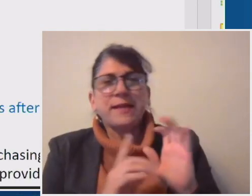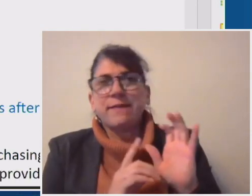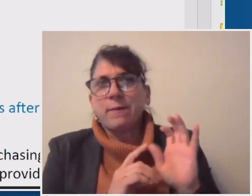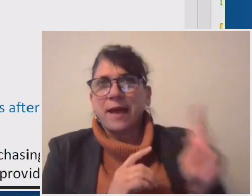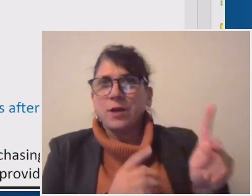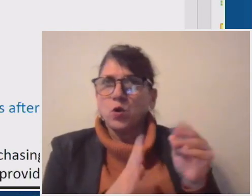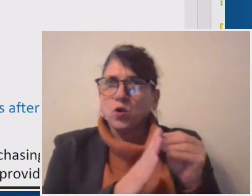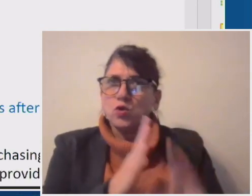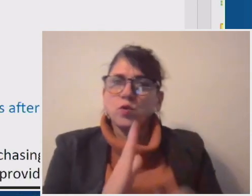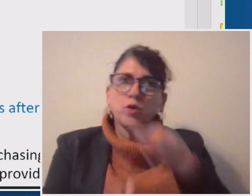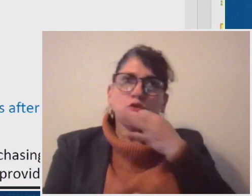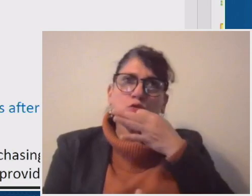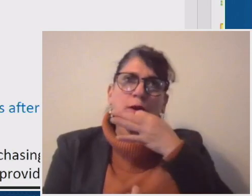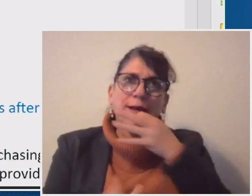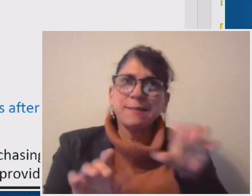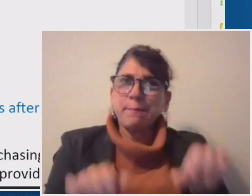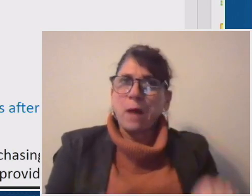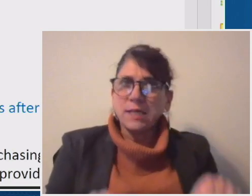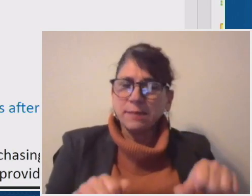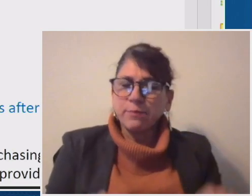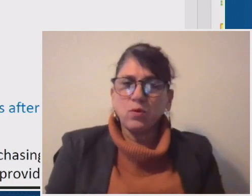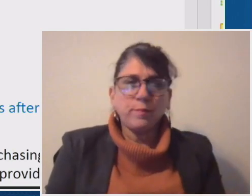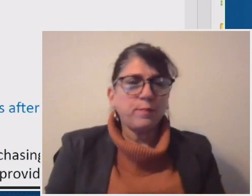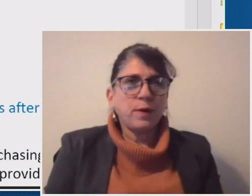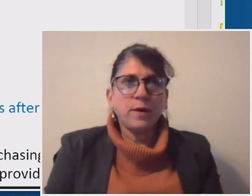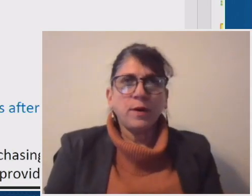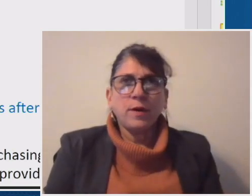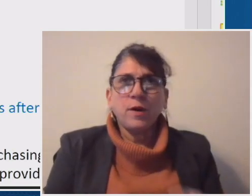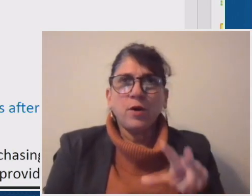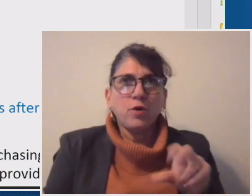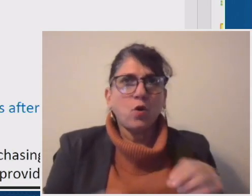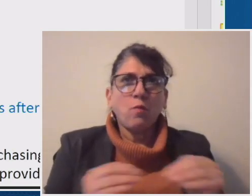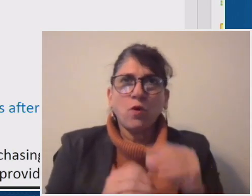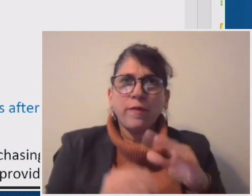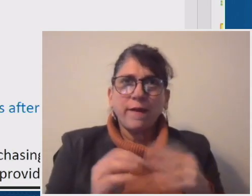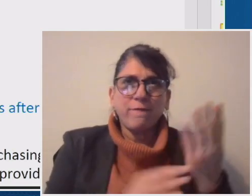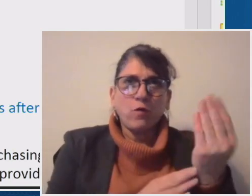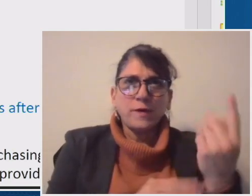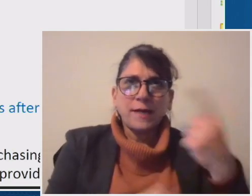possible, but no later than 14 days after the end of the payment period.